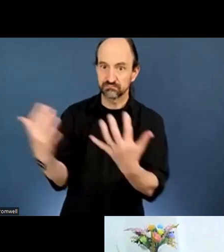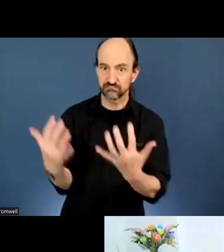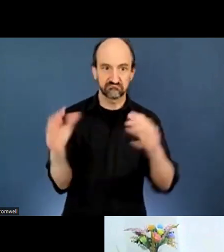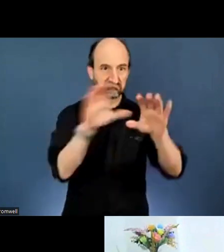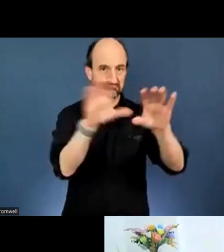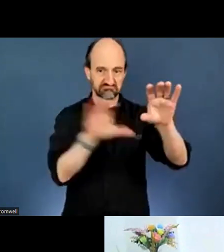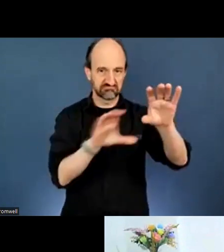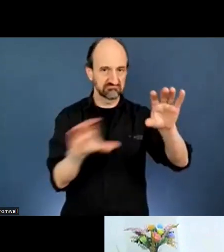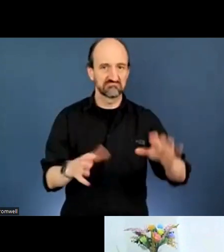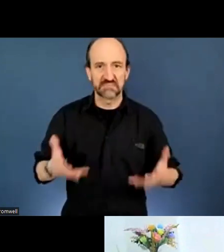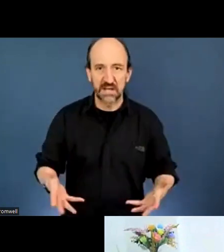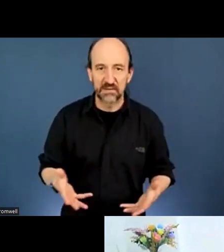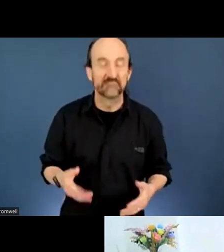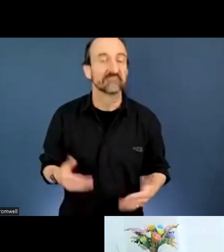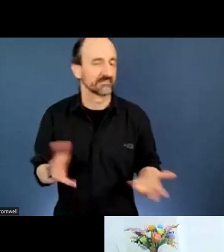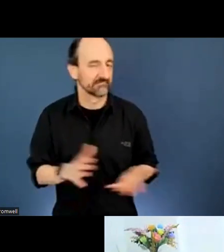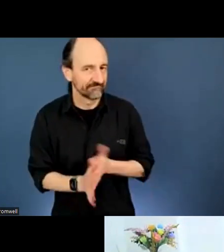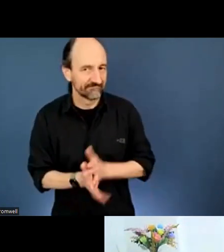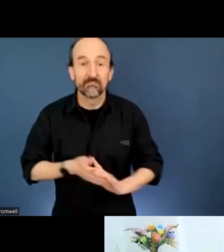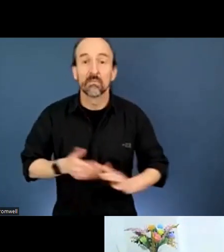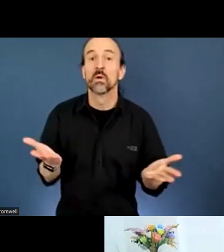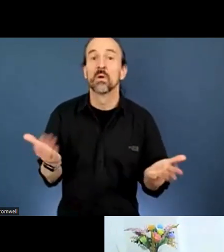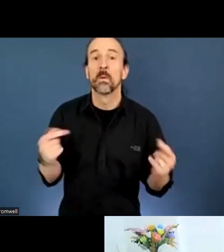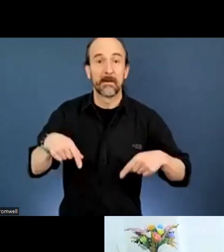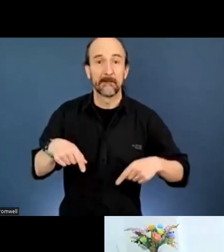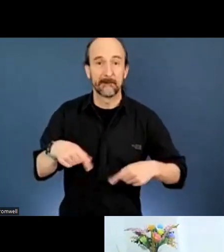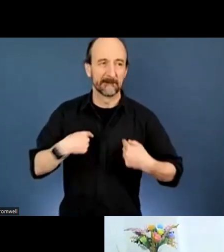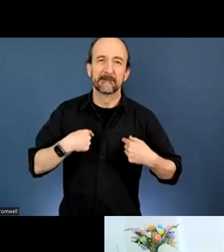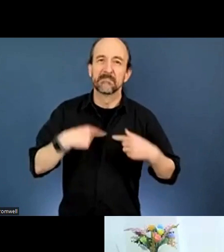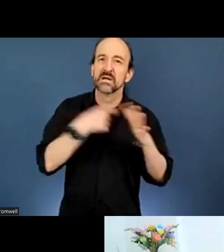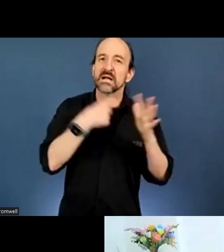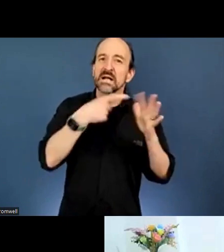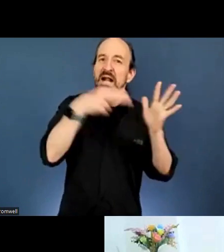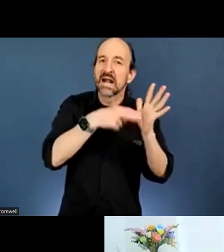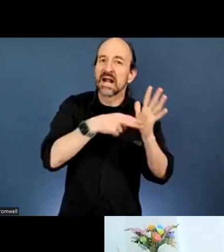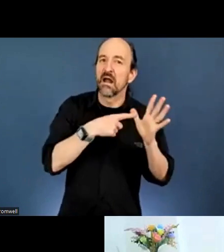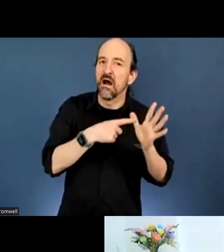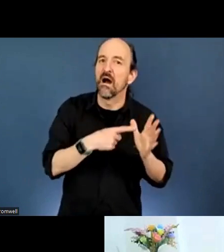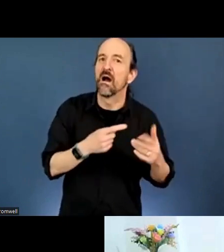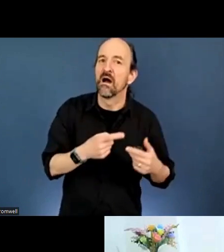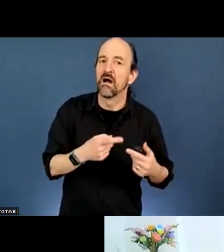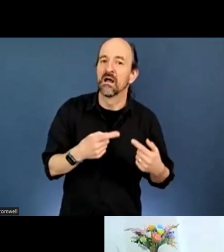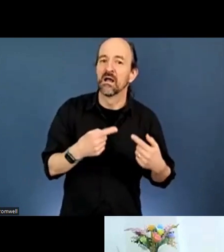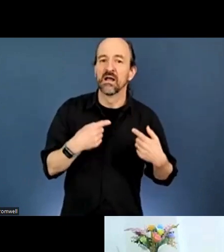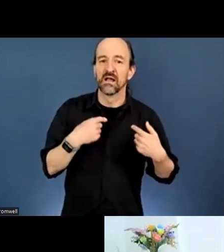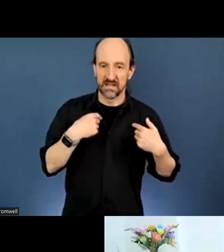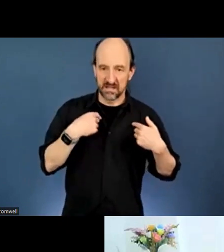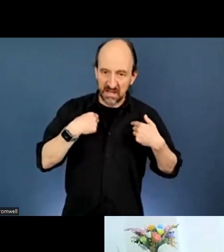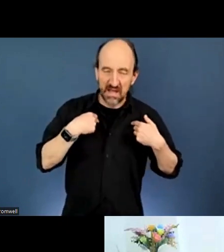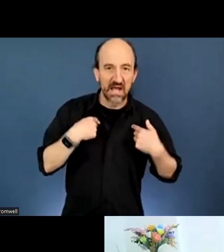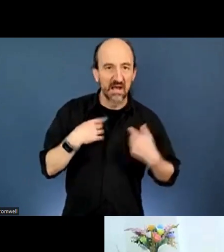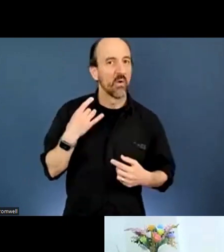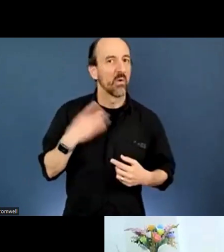Wowelcome. My name is Kenna. I am a white woman with blue eyes and brown hair wearing a